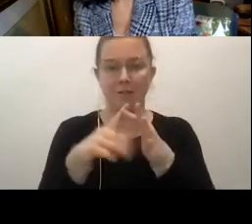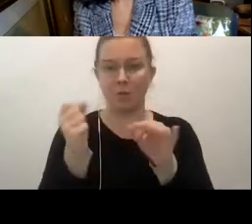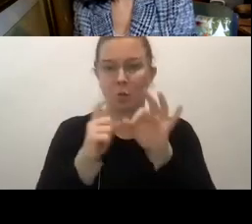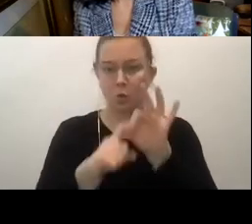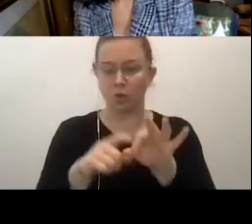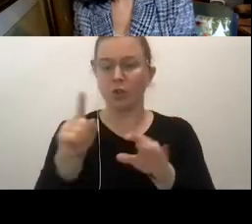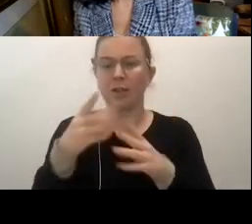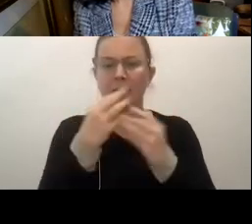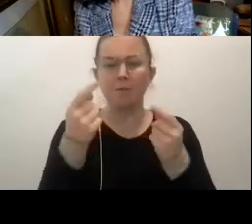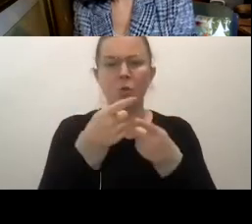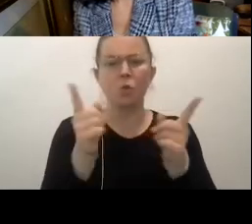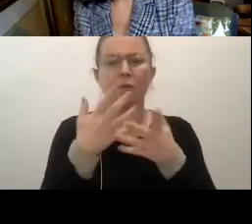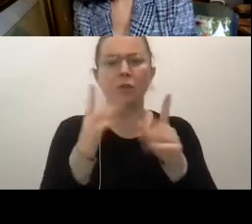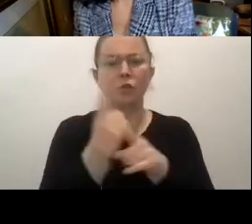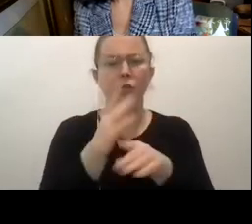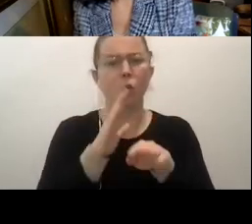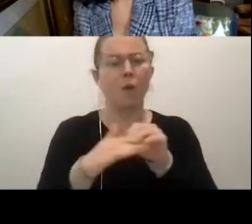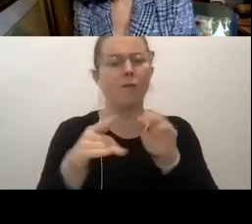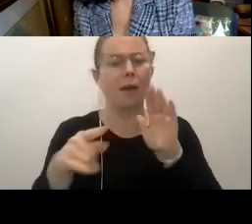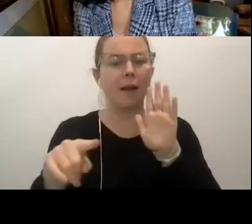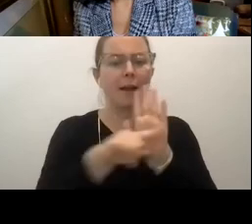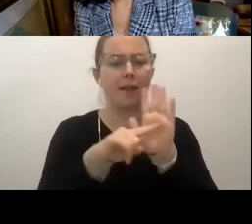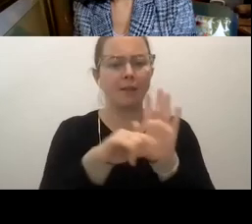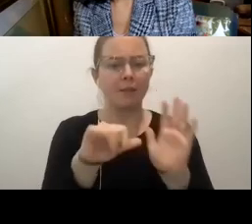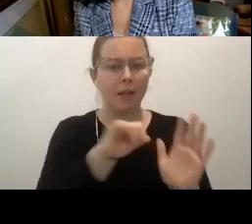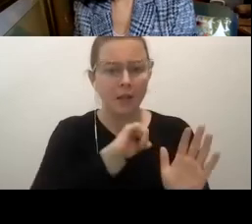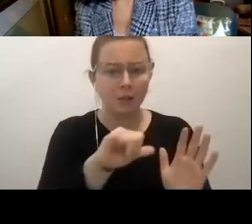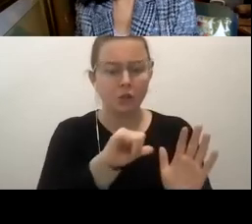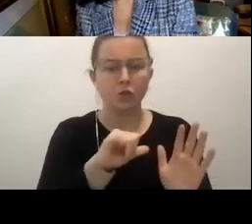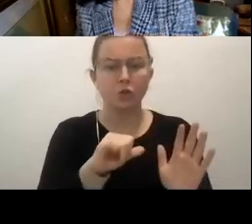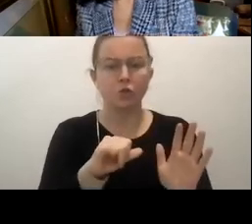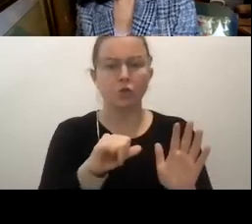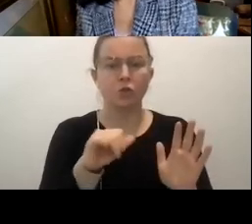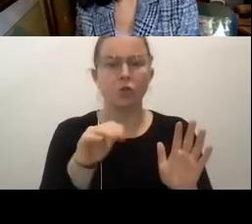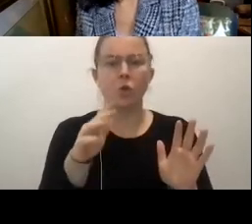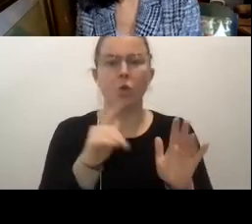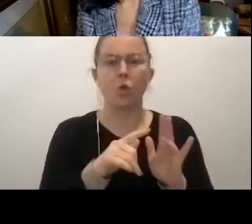about negative attitudes such as not being encouraged or supported to use Auslan and